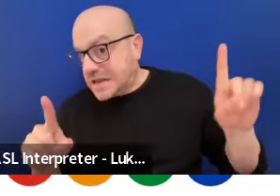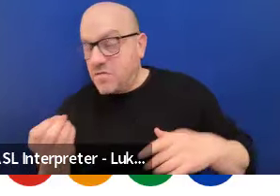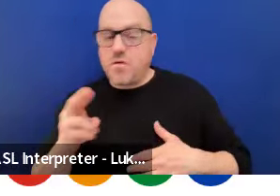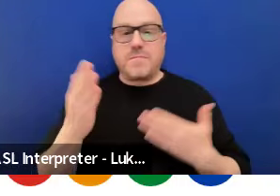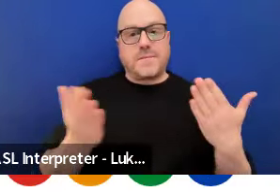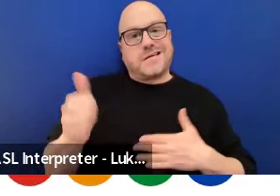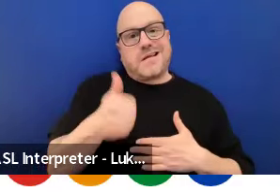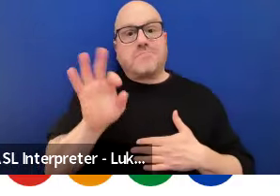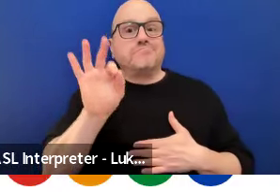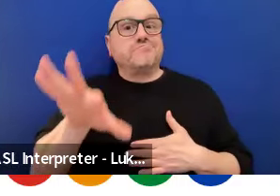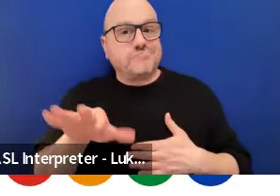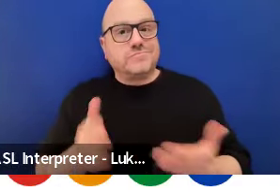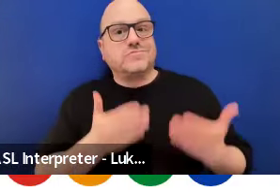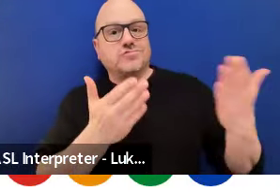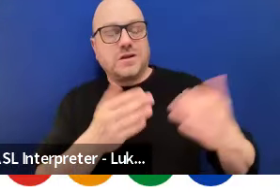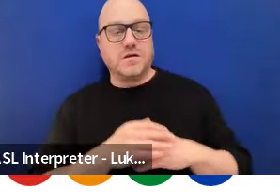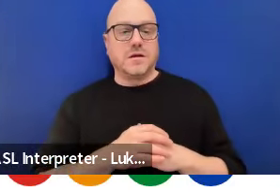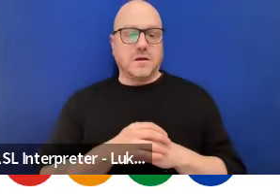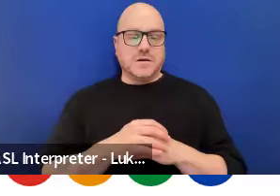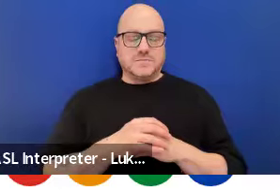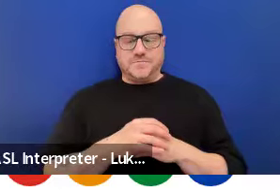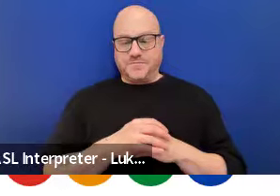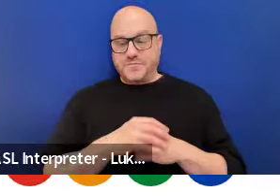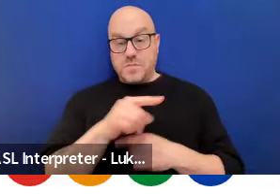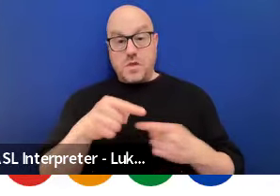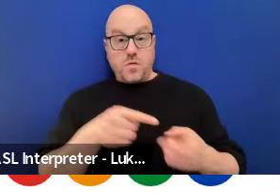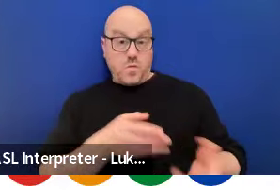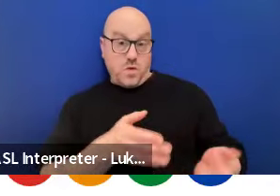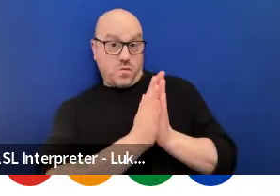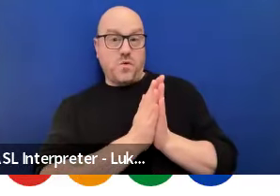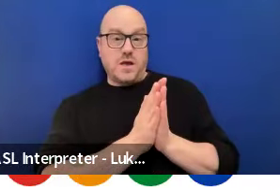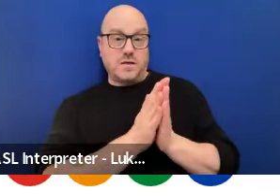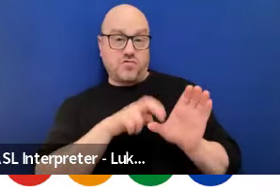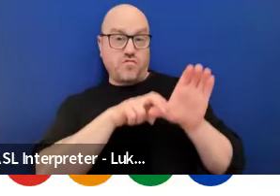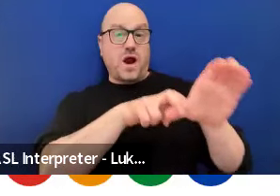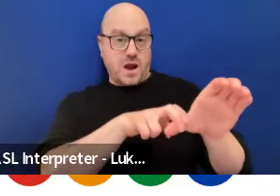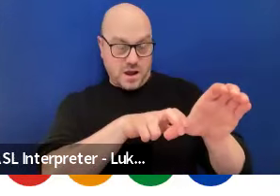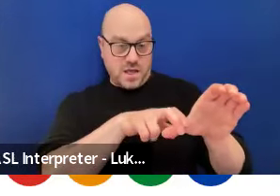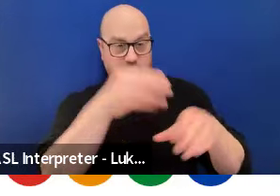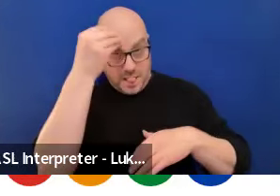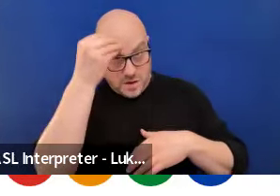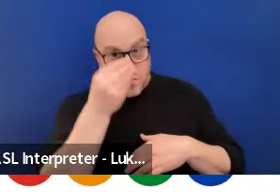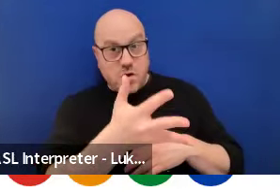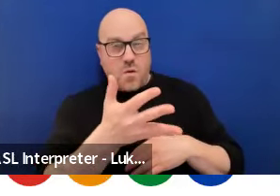SOMEONE WITH A WHEELCHAIR. I DON'T KNOW HOW EASILY THAT CAN BE DONE. ANOTHER SUGGESTION, WHEN YOU ARE